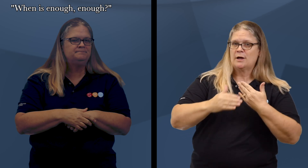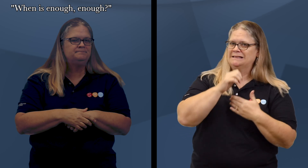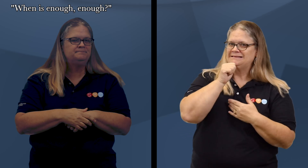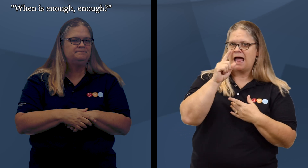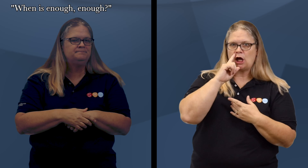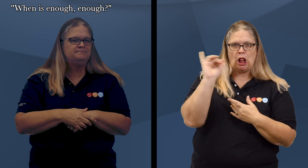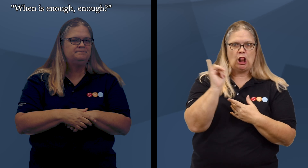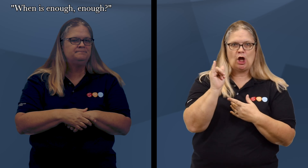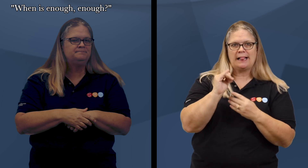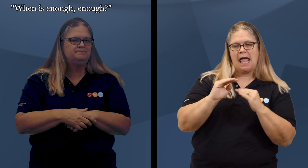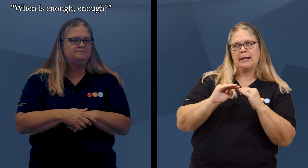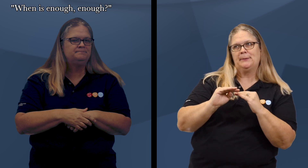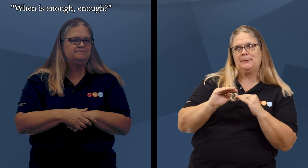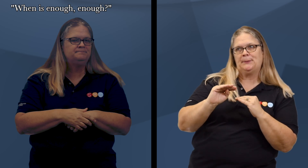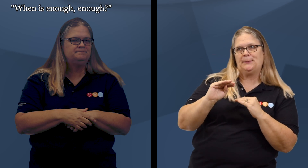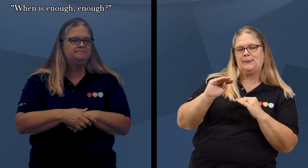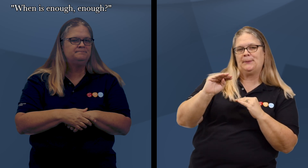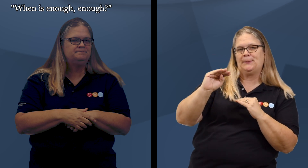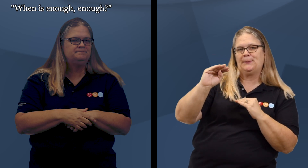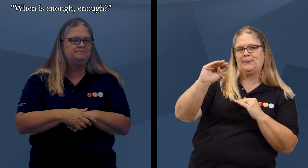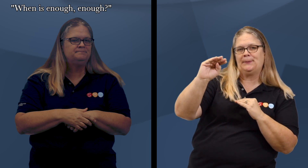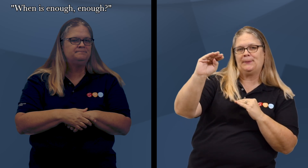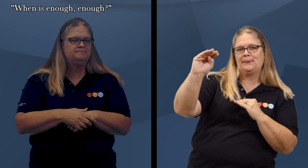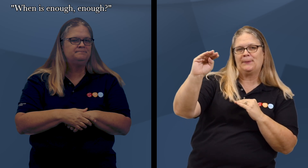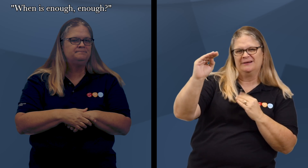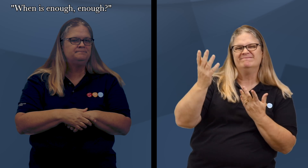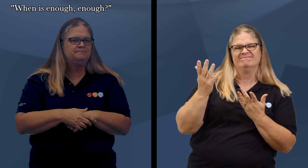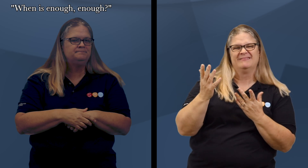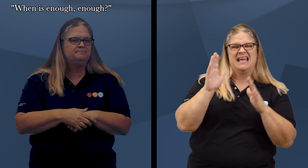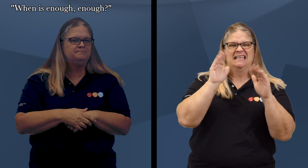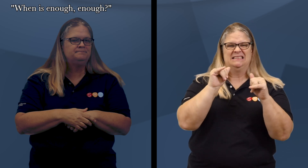Progress is not always going to be a nice, smooth, and upward motion.